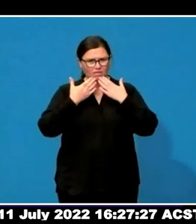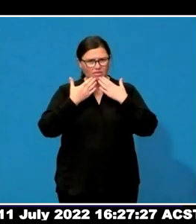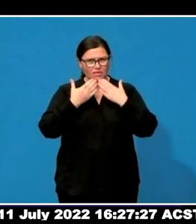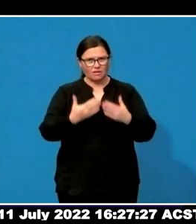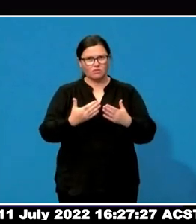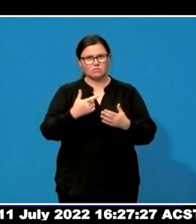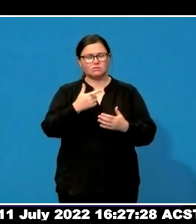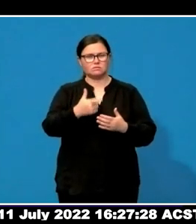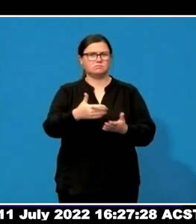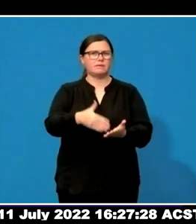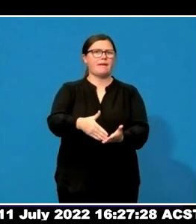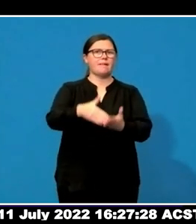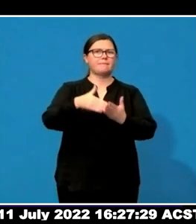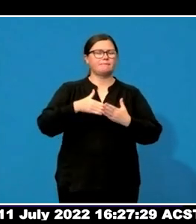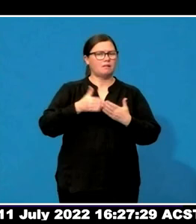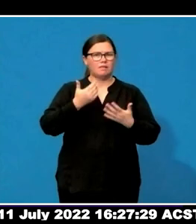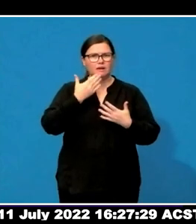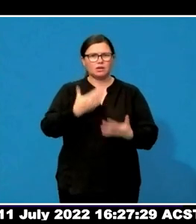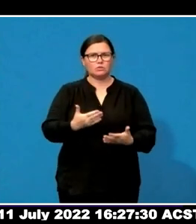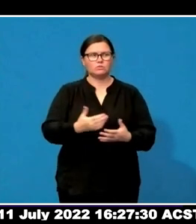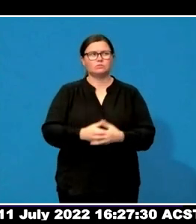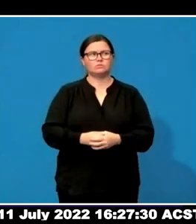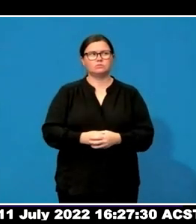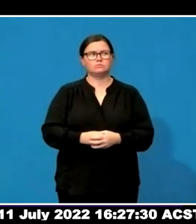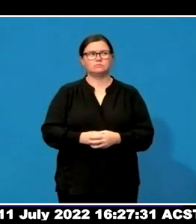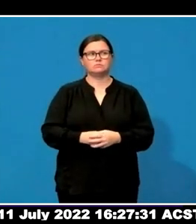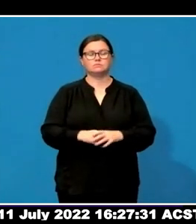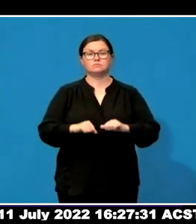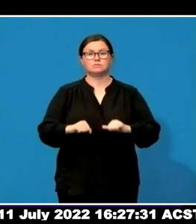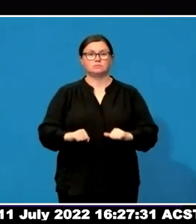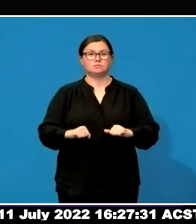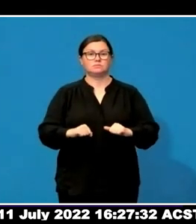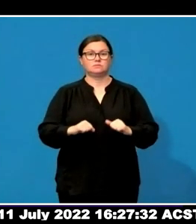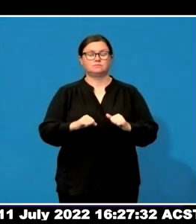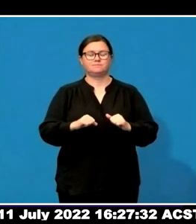Thank you. COMMISSIONER MASON: Chair, can I just ask a question following on from that very interesting question.